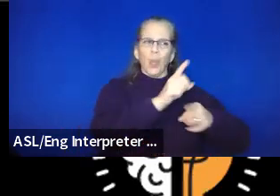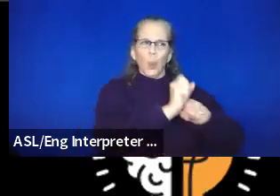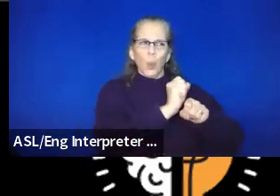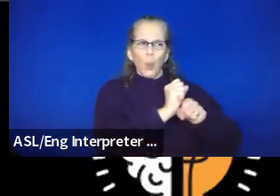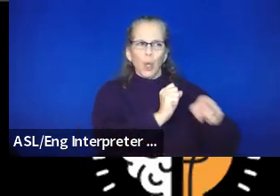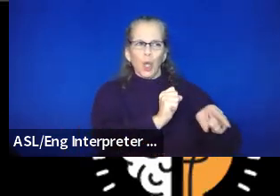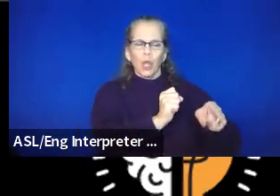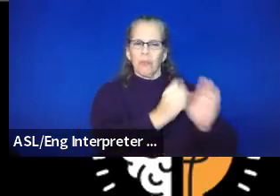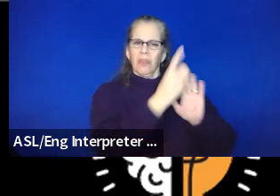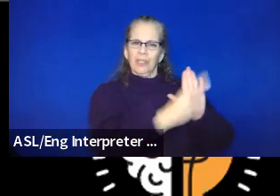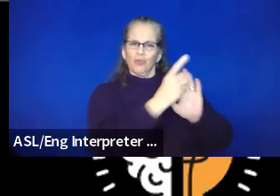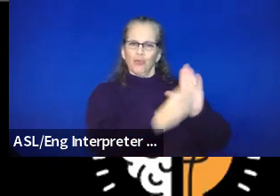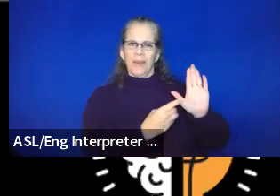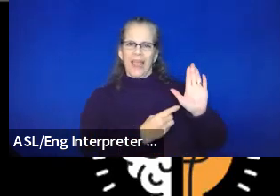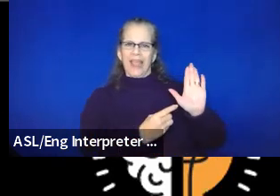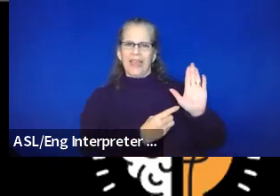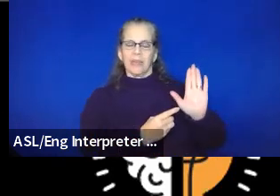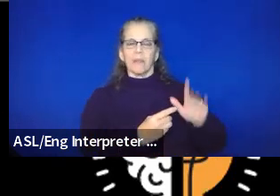against you? And someone described it, think of it as your